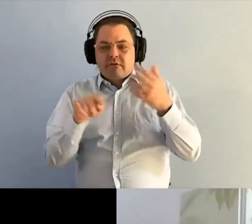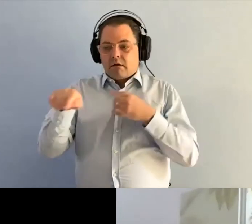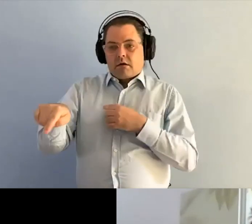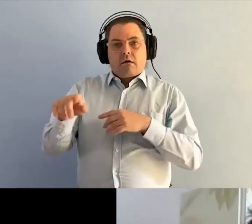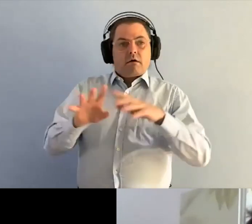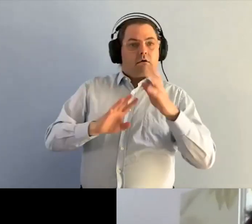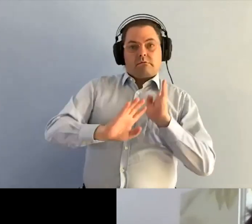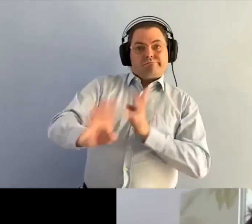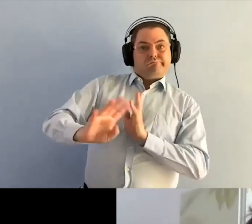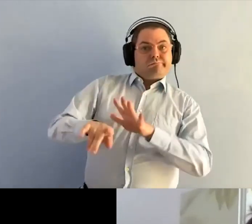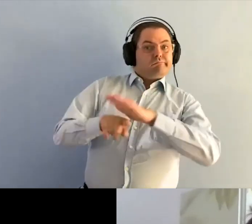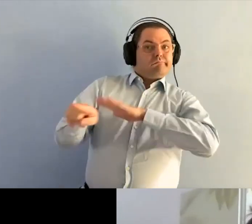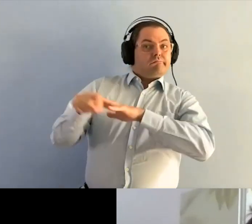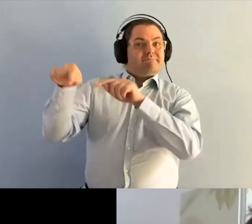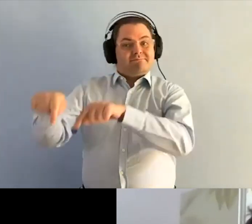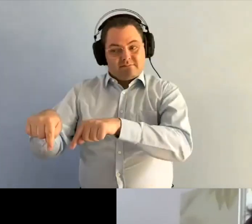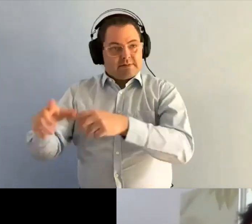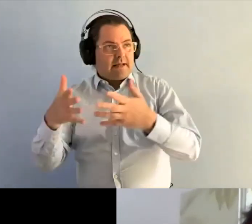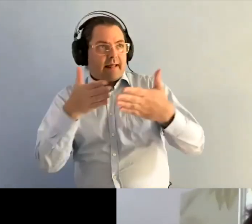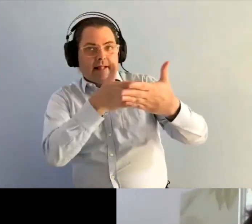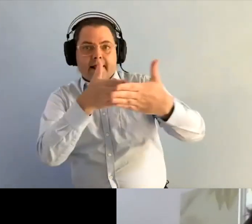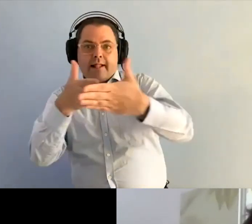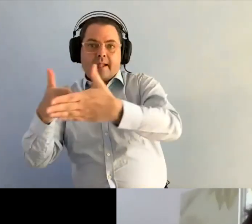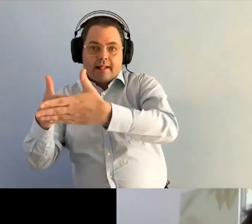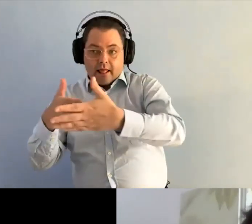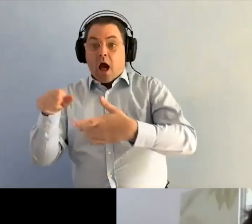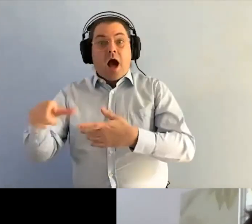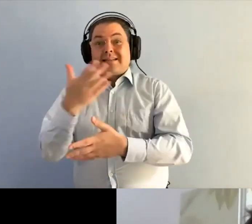social protection and health systems if the information is